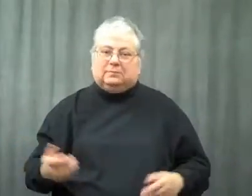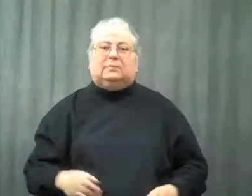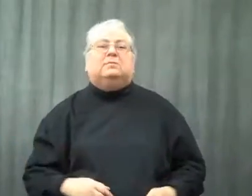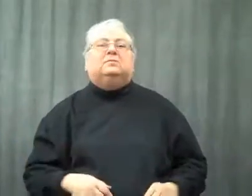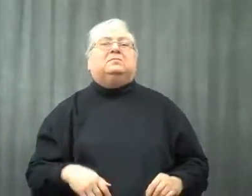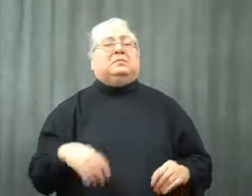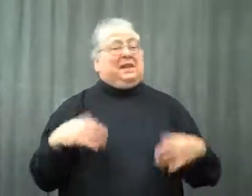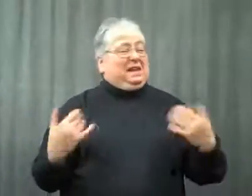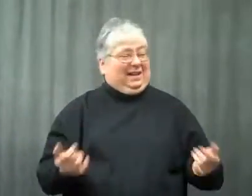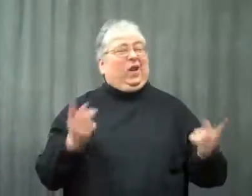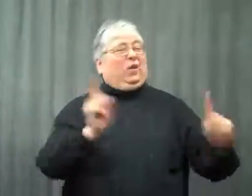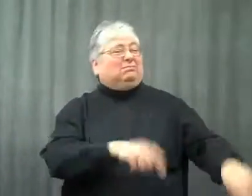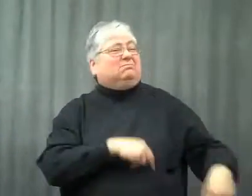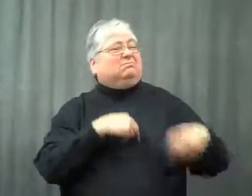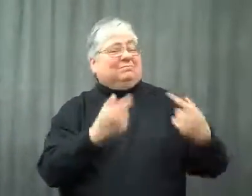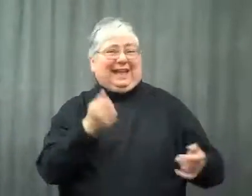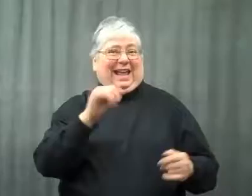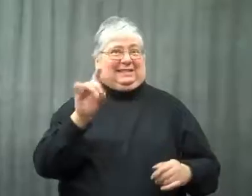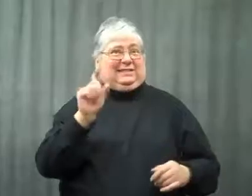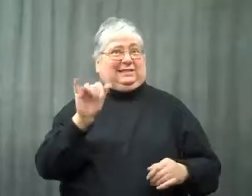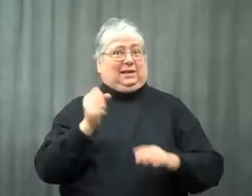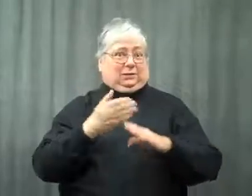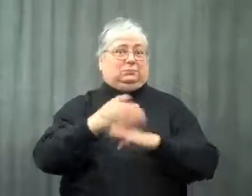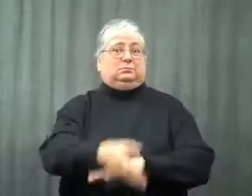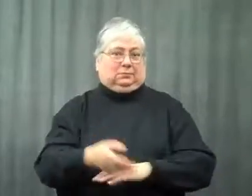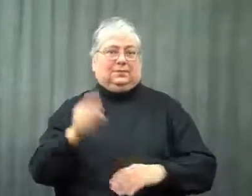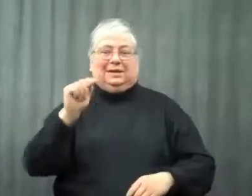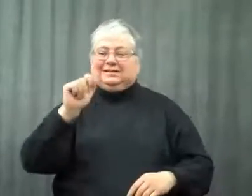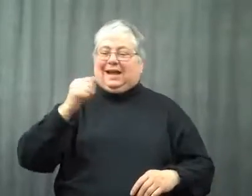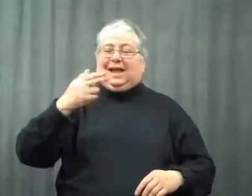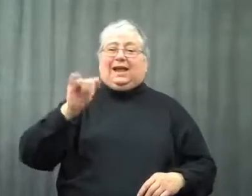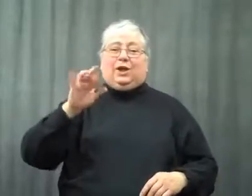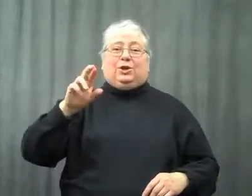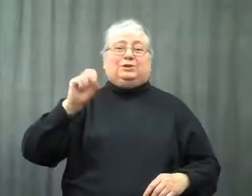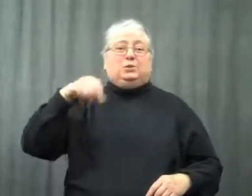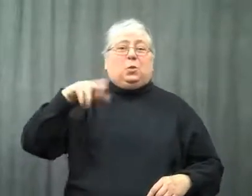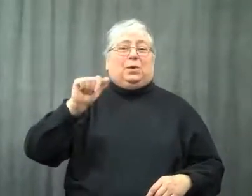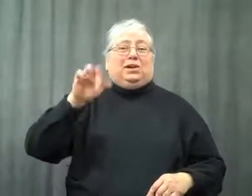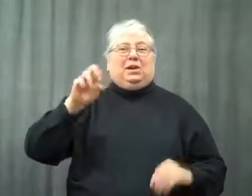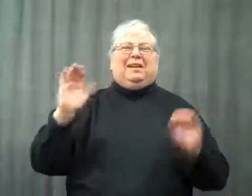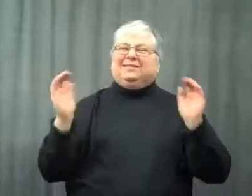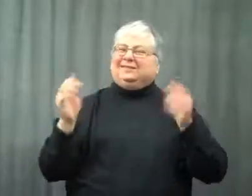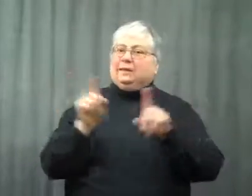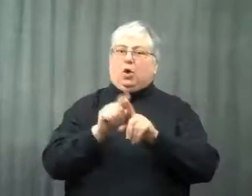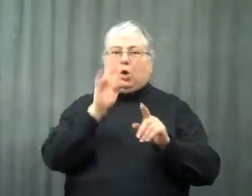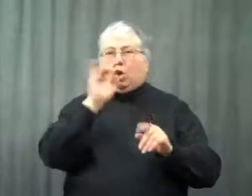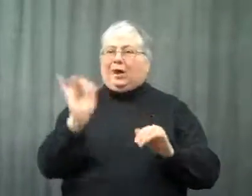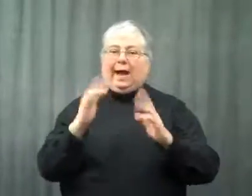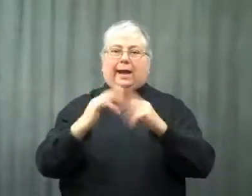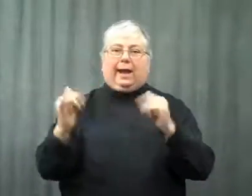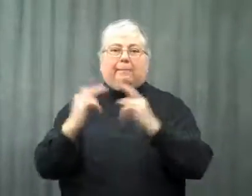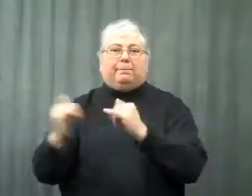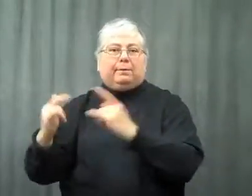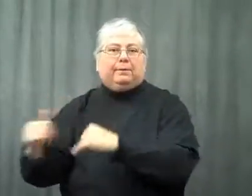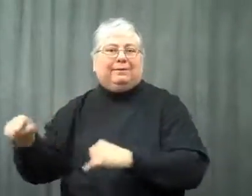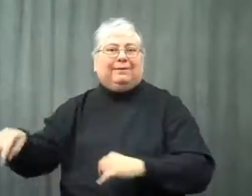For over 18 days, Tahrir Square has become like a camp.